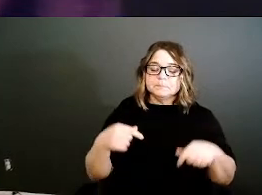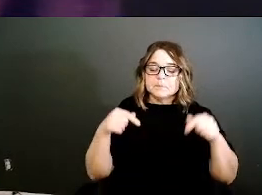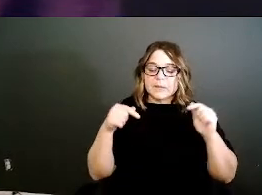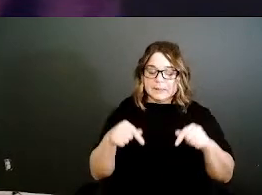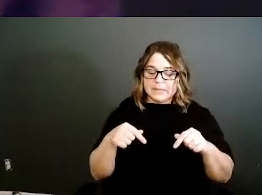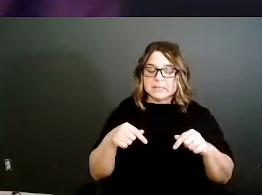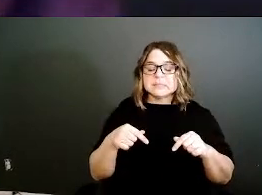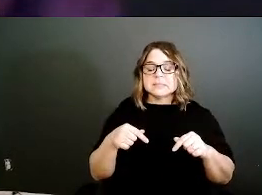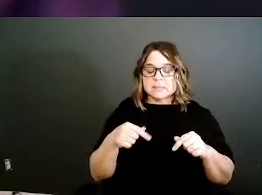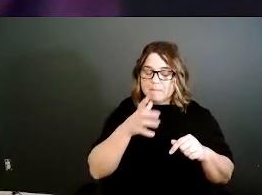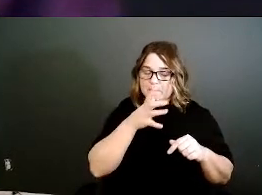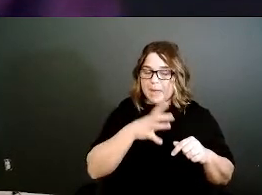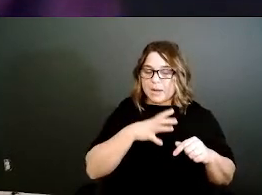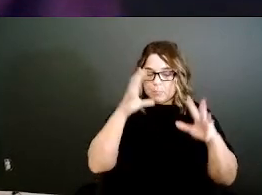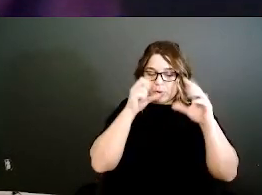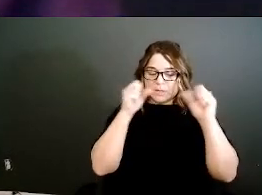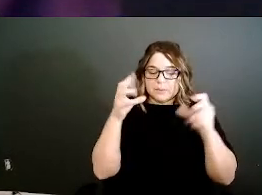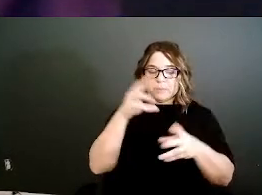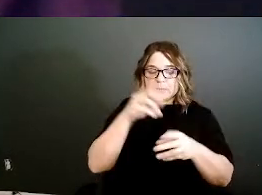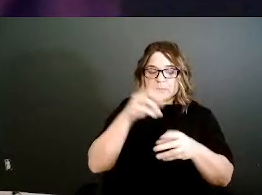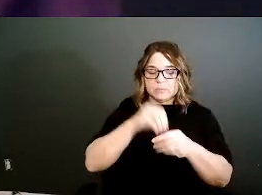I'D LIKE TO ASK THE CITY CLERK FOR ANY CLARIFICATION THAT WE MIGHT NEED. 1.2, NUMBER 3.